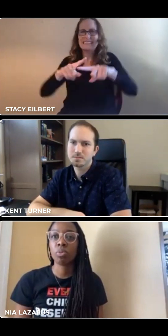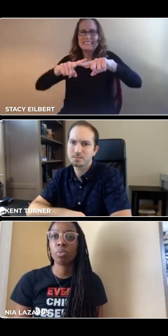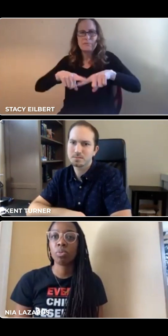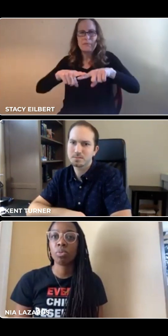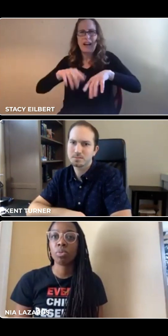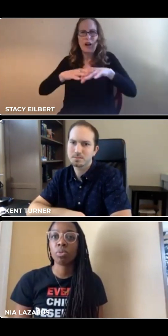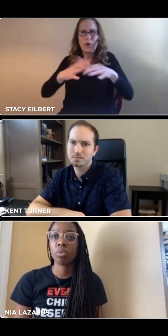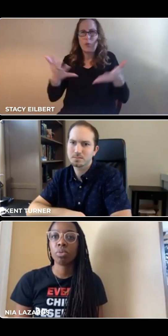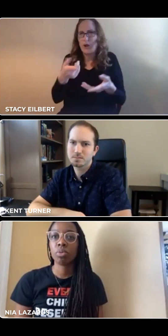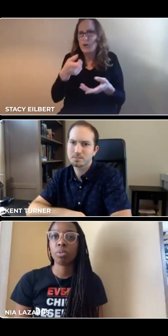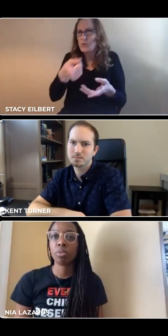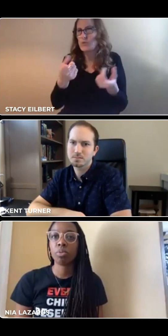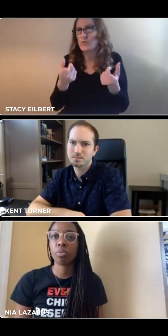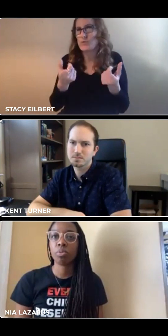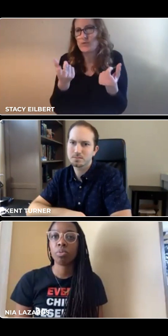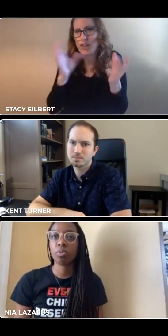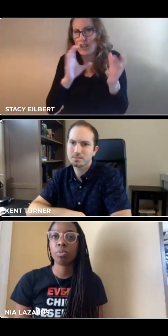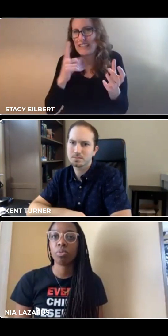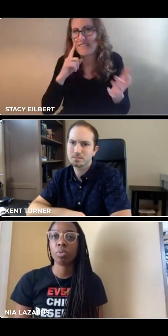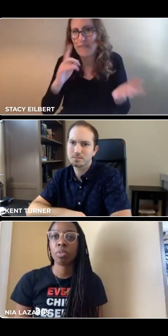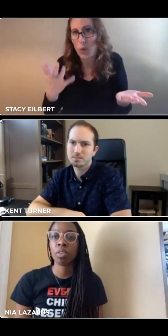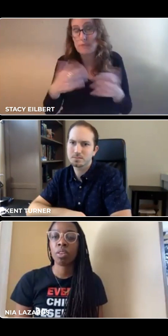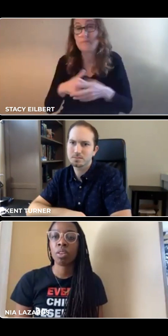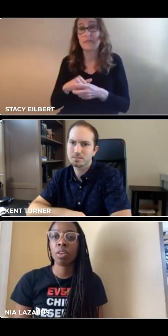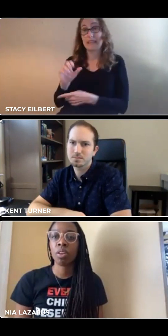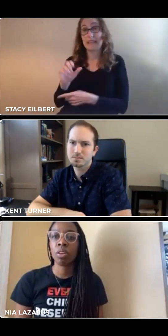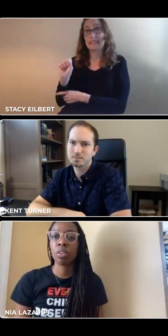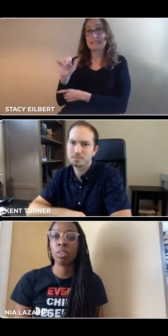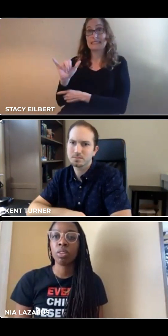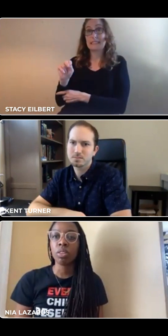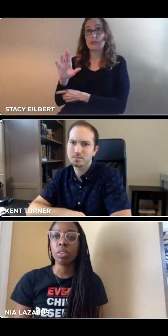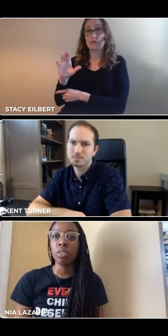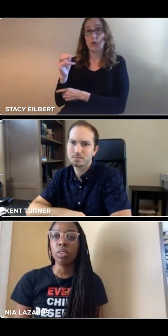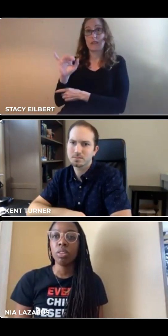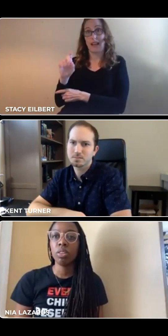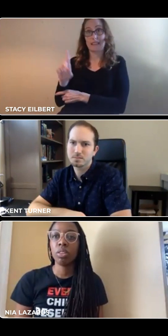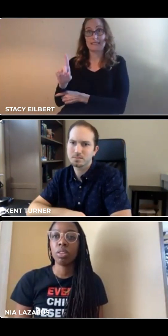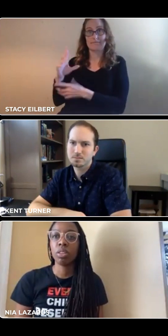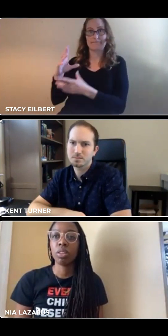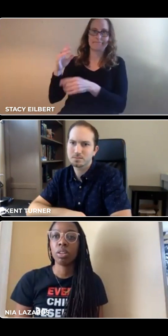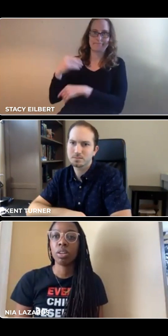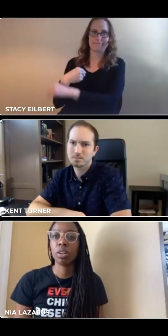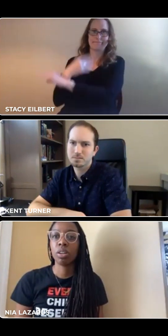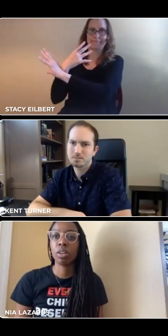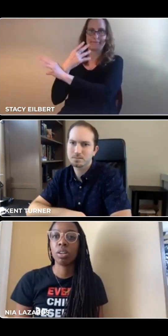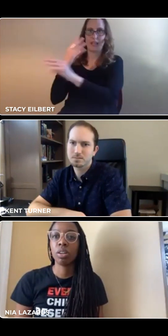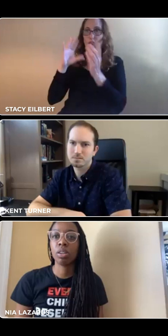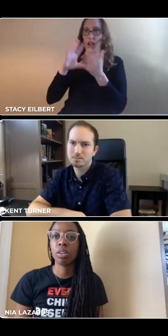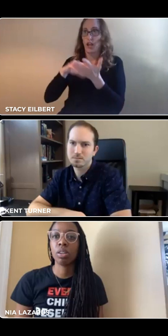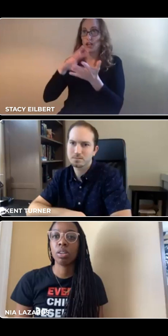types of teaching can work well. It depends on what exactly you're looking for.